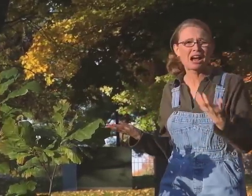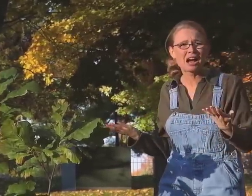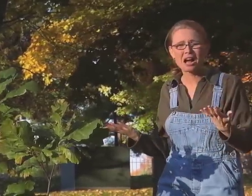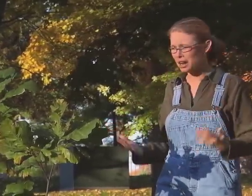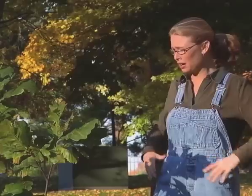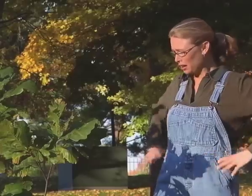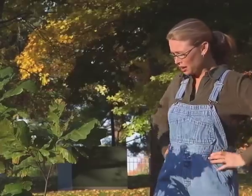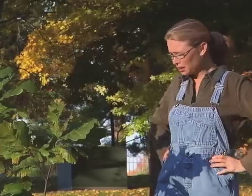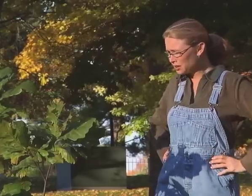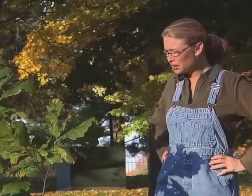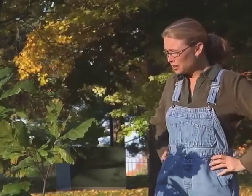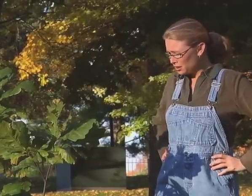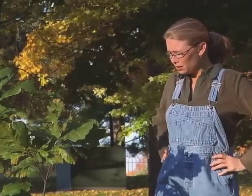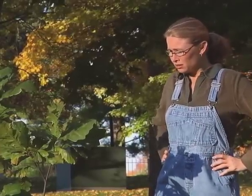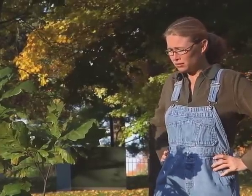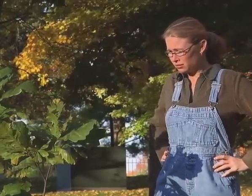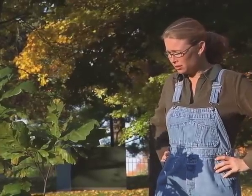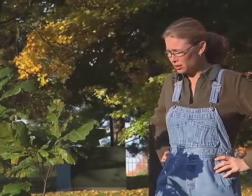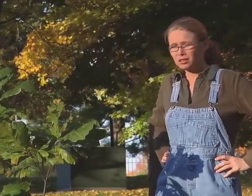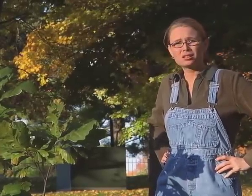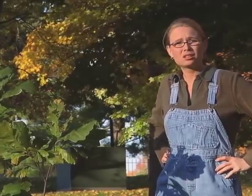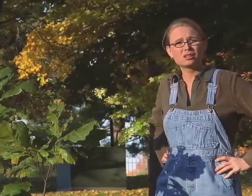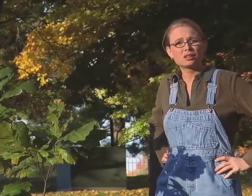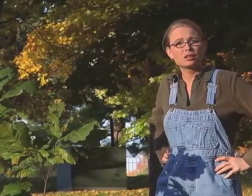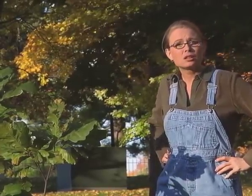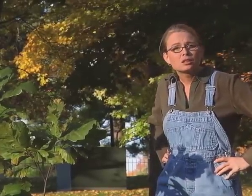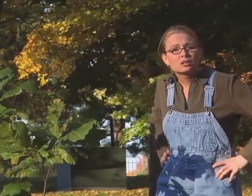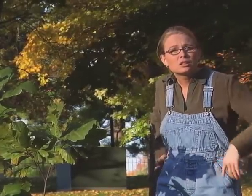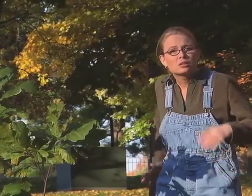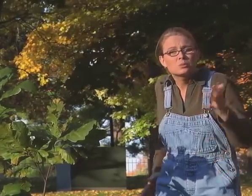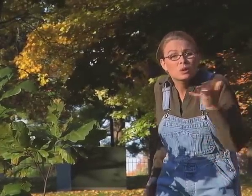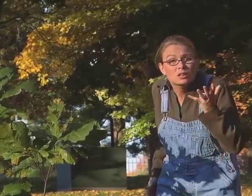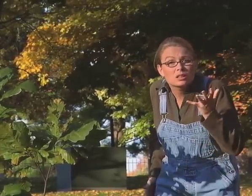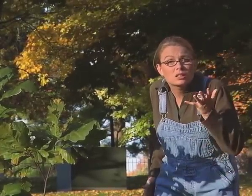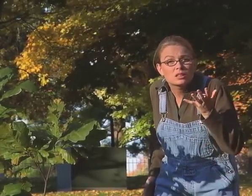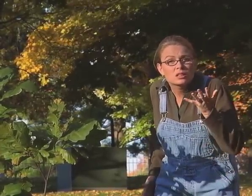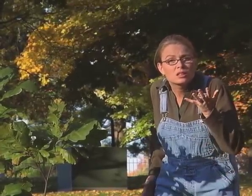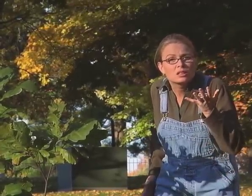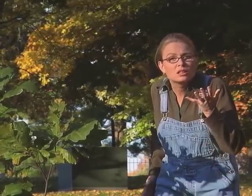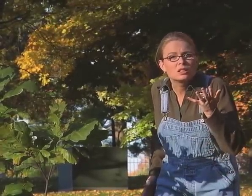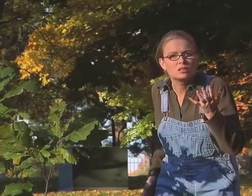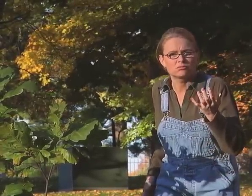HMM... OH, WHAT?